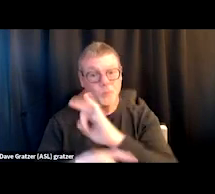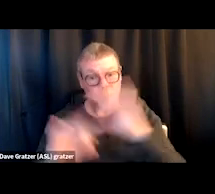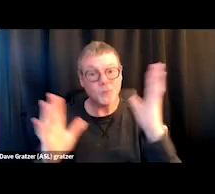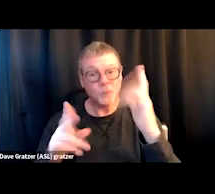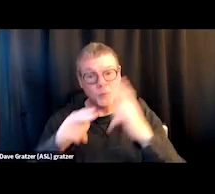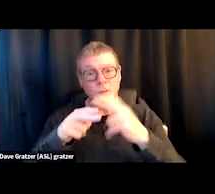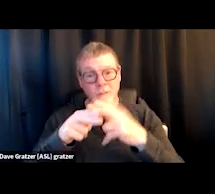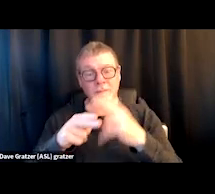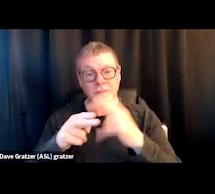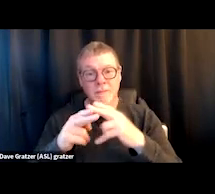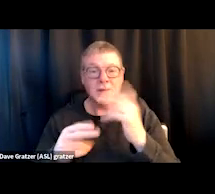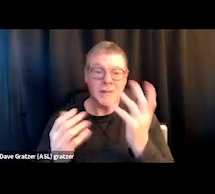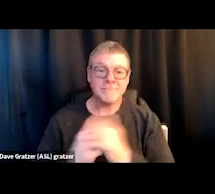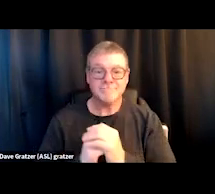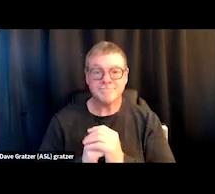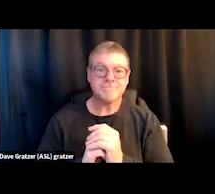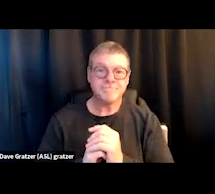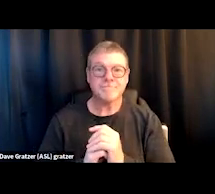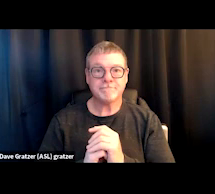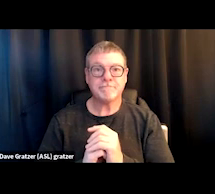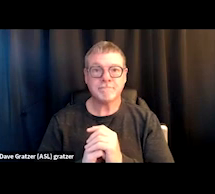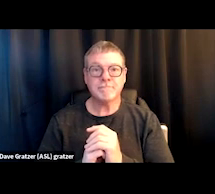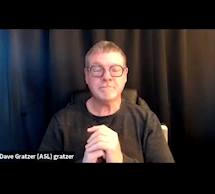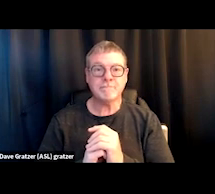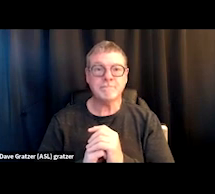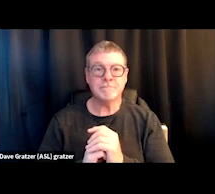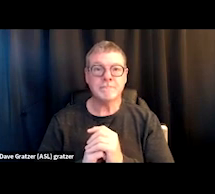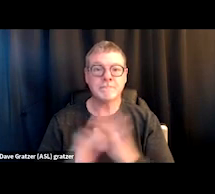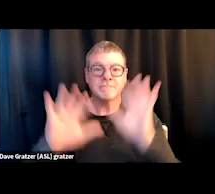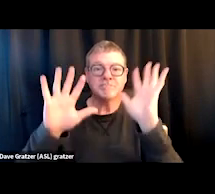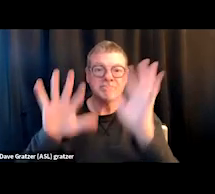for sort of, you know, dominating the space.